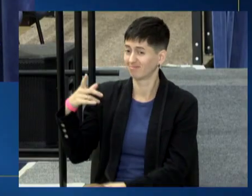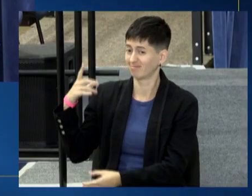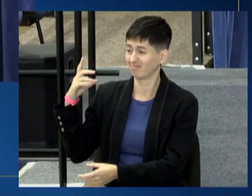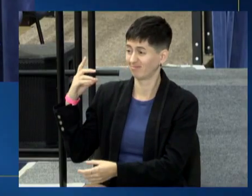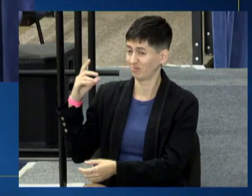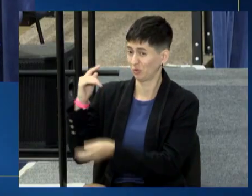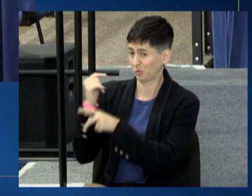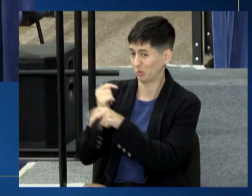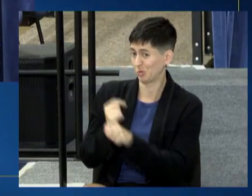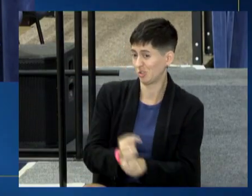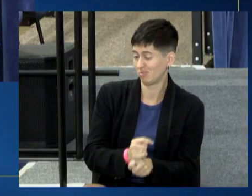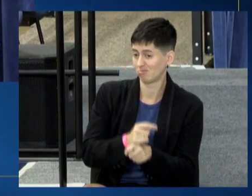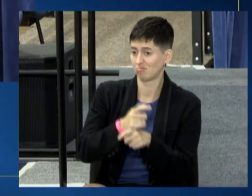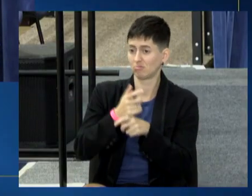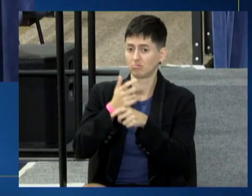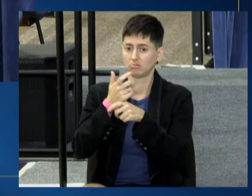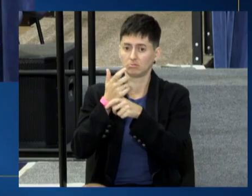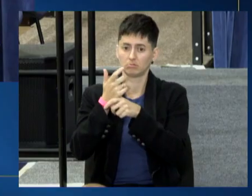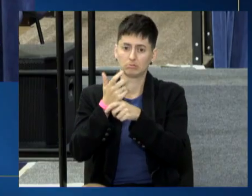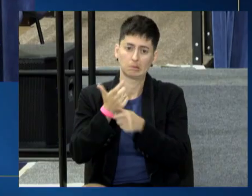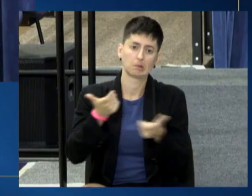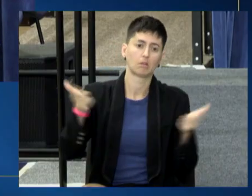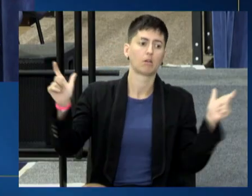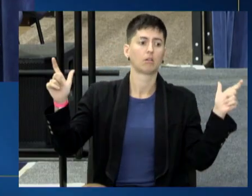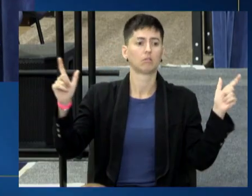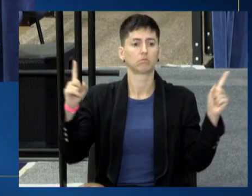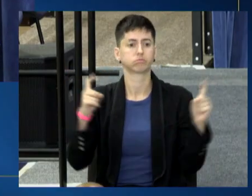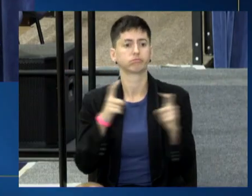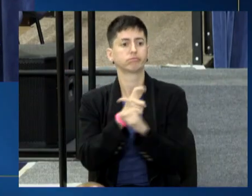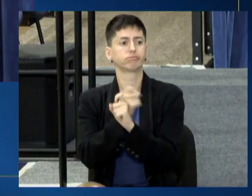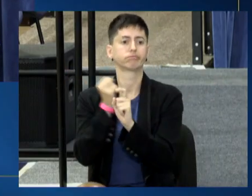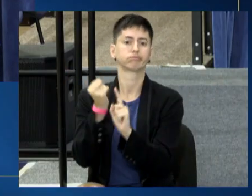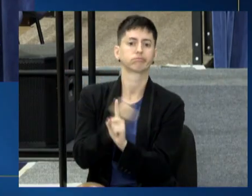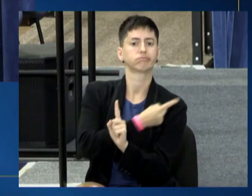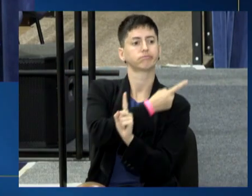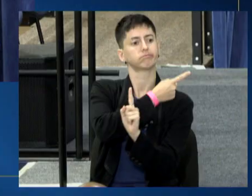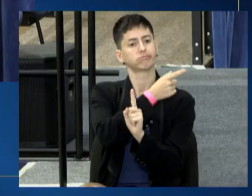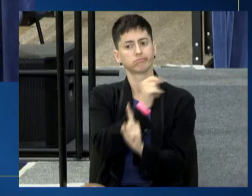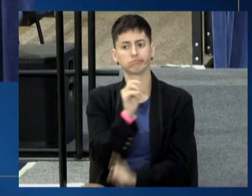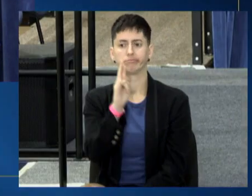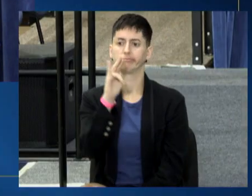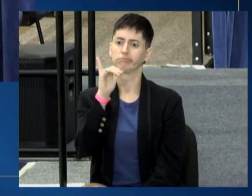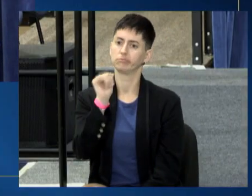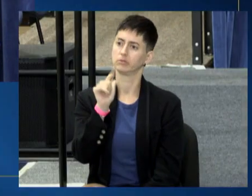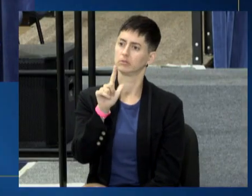prospective, randomized trials. We need to modernize how we generate high-quality evidence.